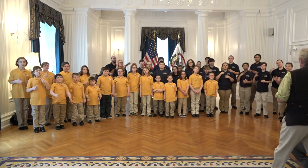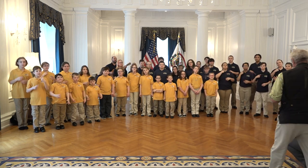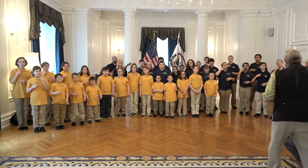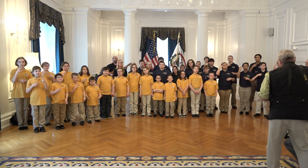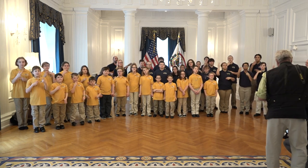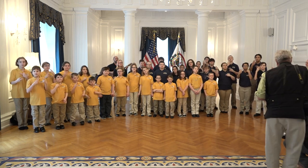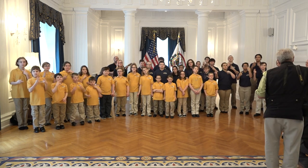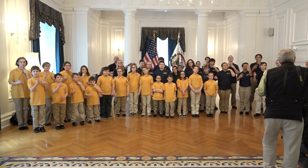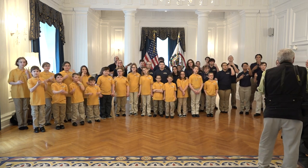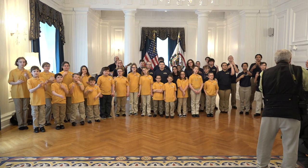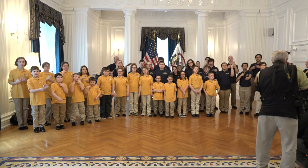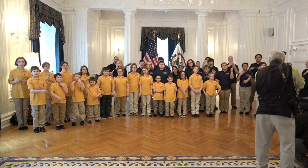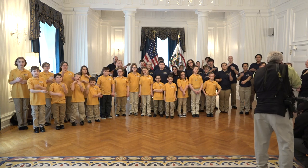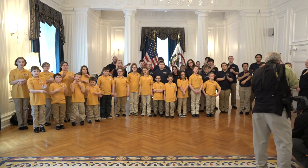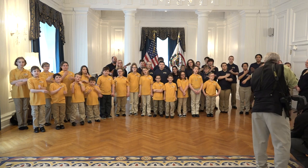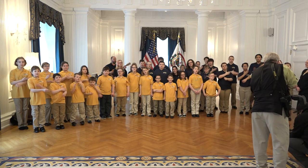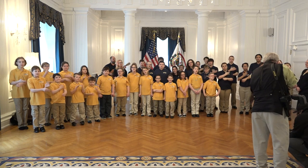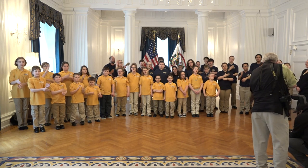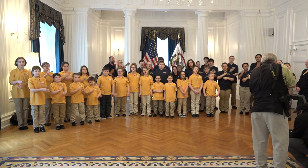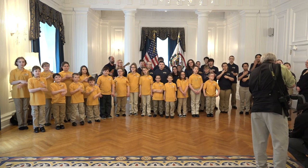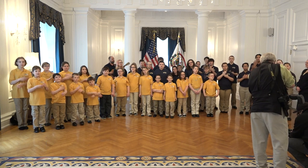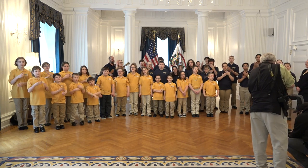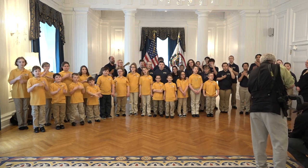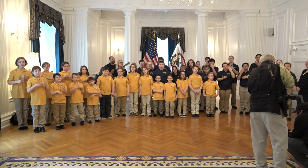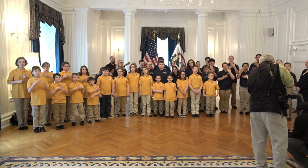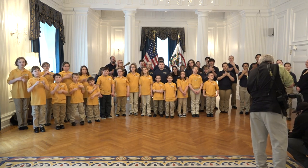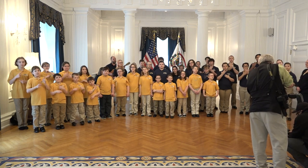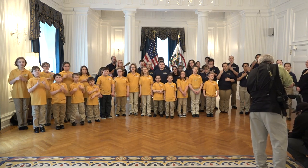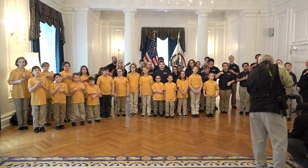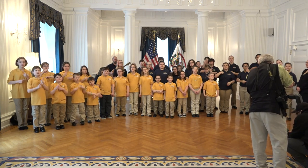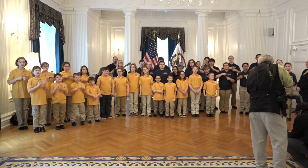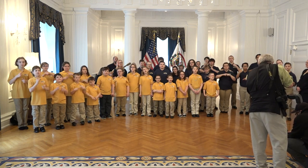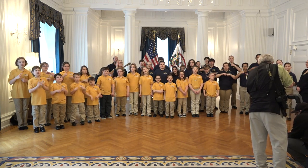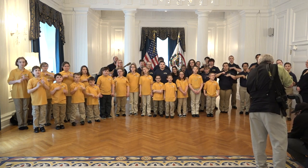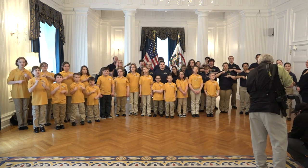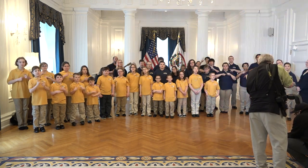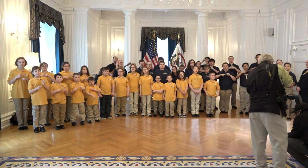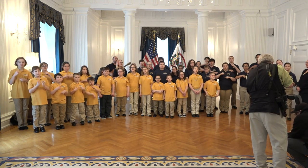With voices we shall sing and with hands we shall sign